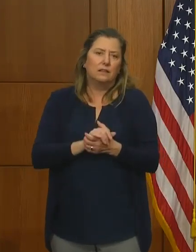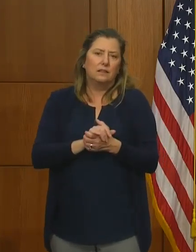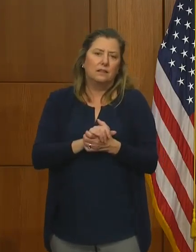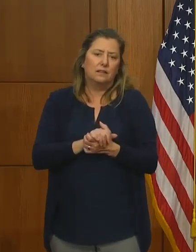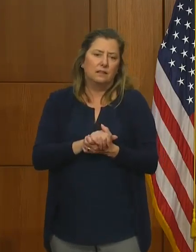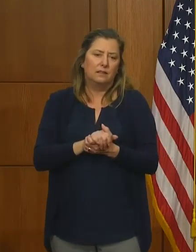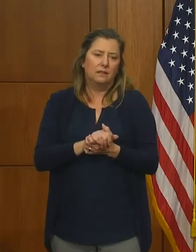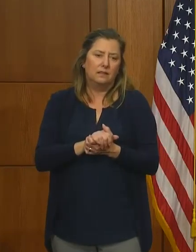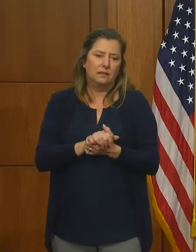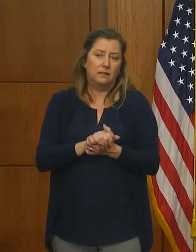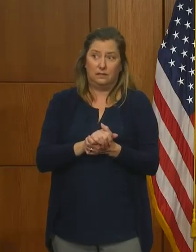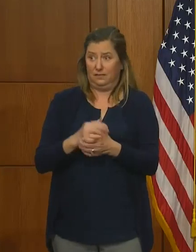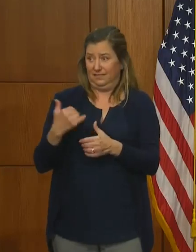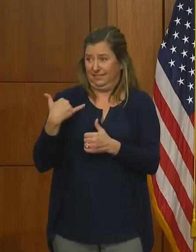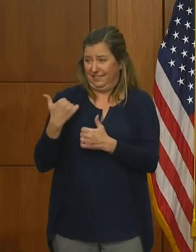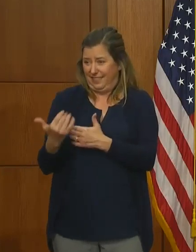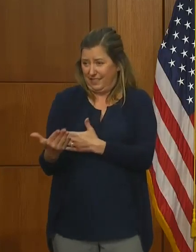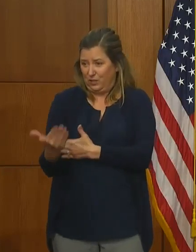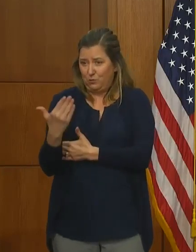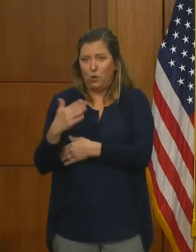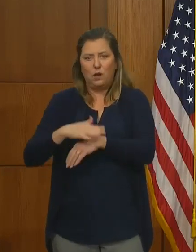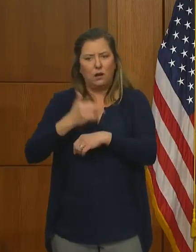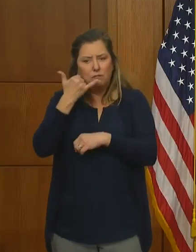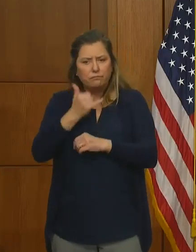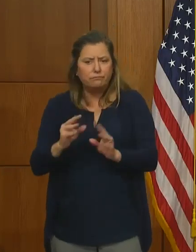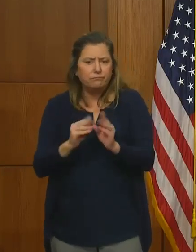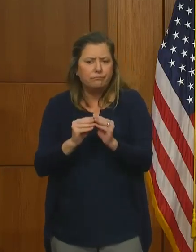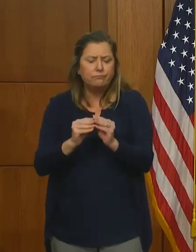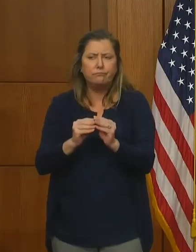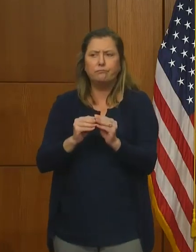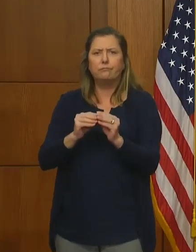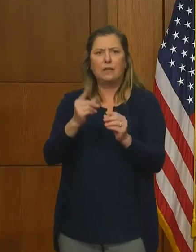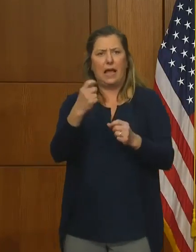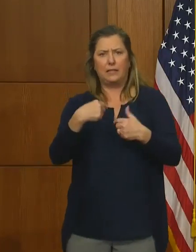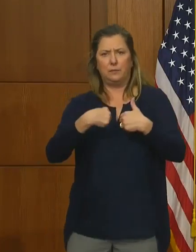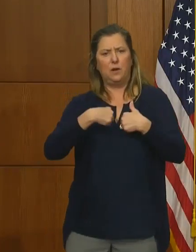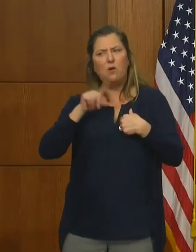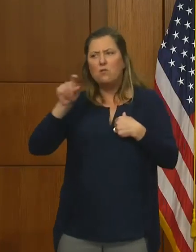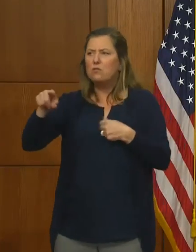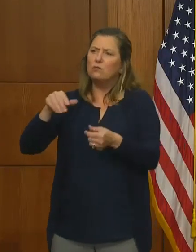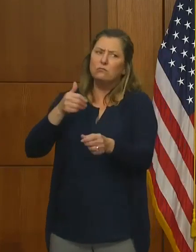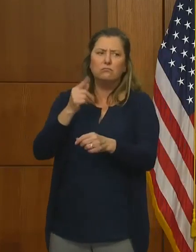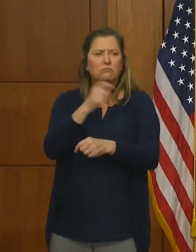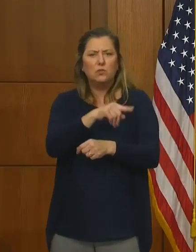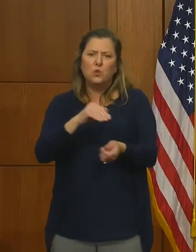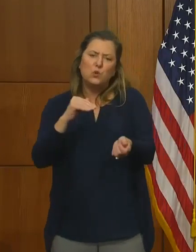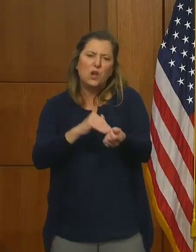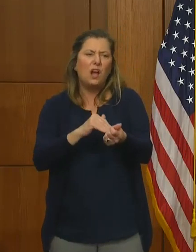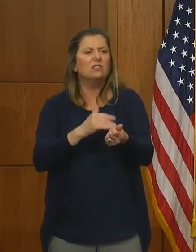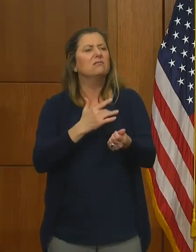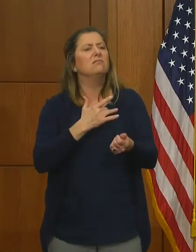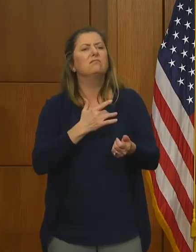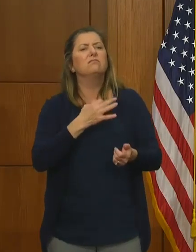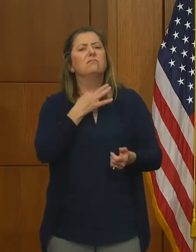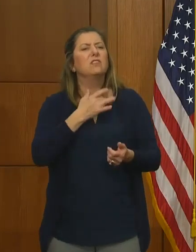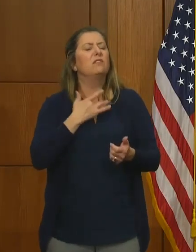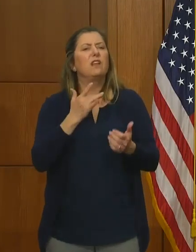SNEEZE AND- AND REALLY HAS A- AT. I WAS ON A- CALL THIS MORNING- THEY WANTED TO KNOW IS